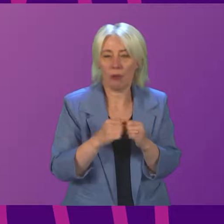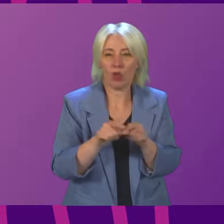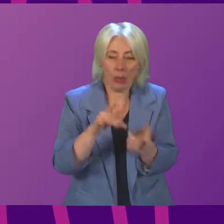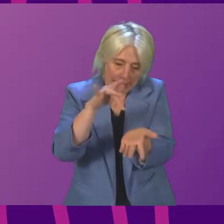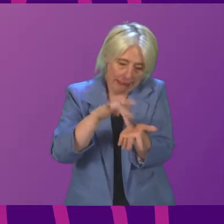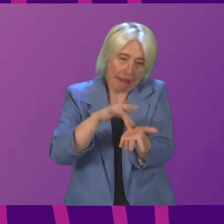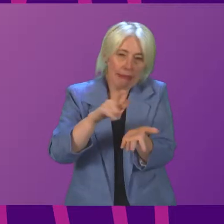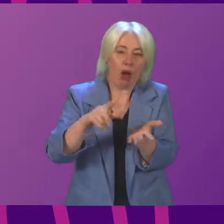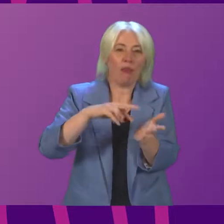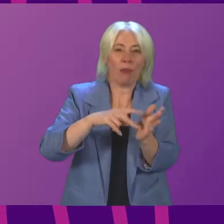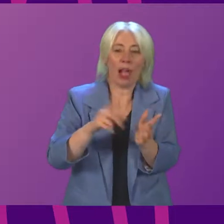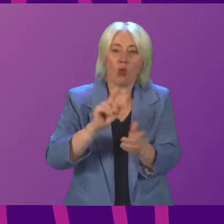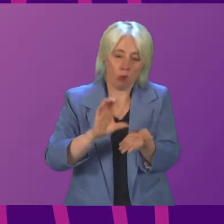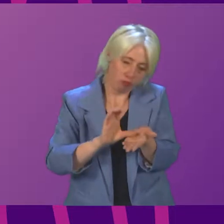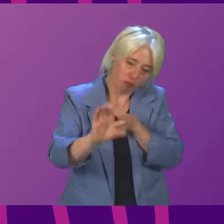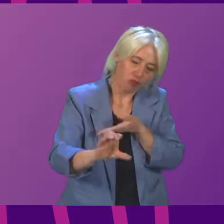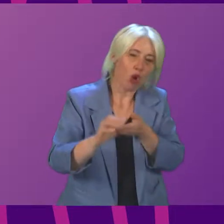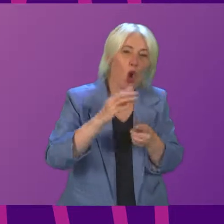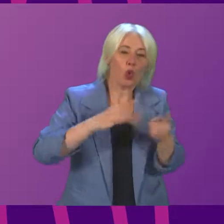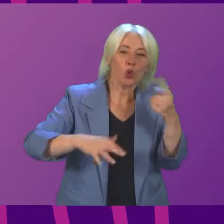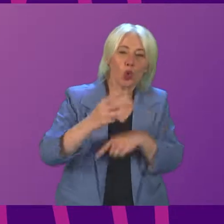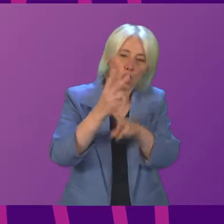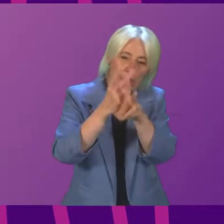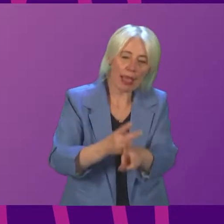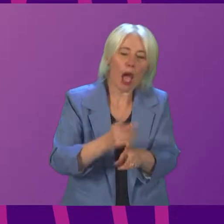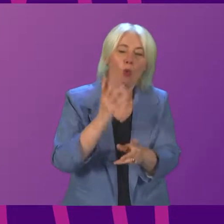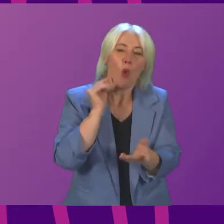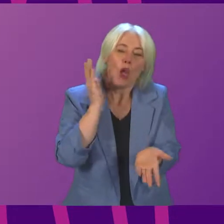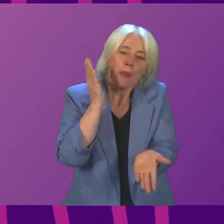is to invest in social care and to discharge as many people from hospital as we safely can